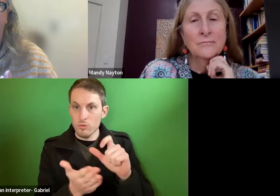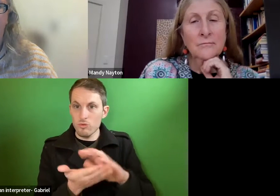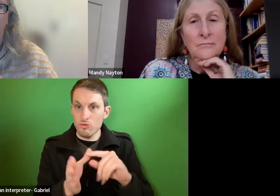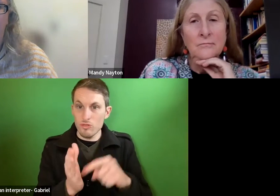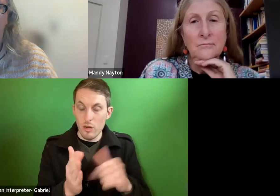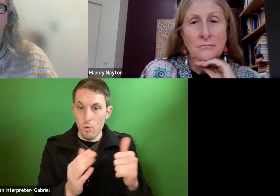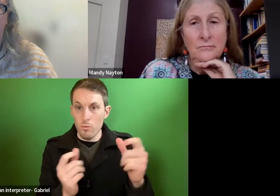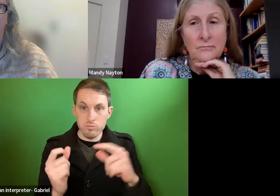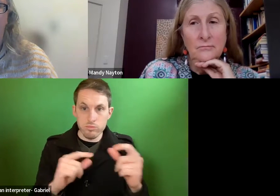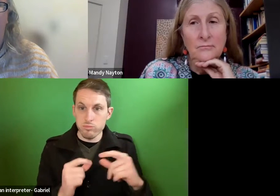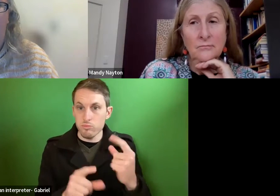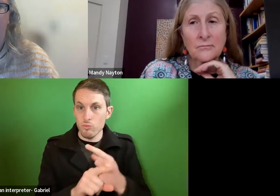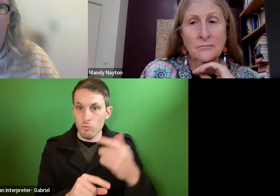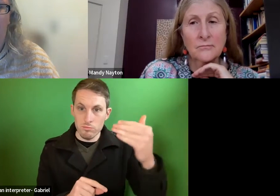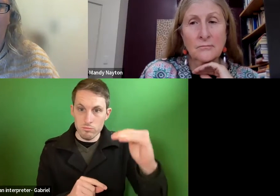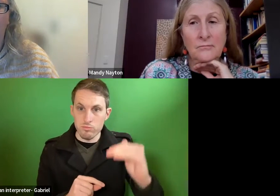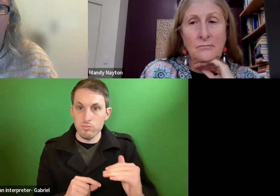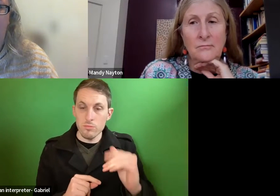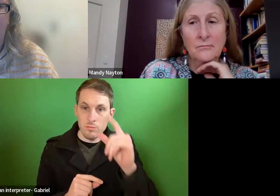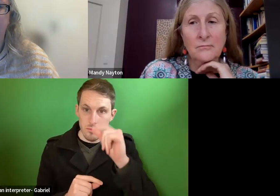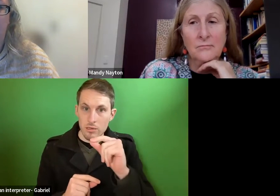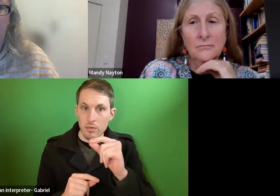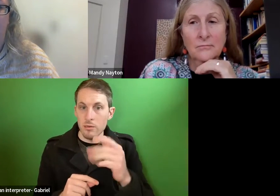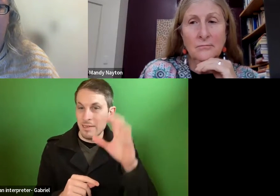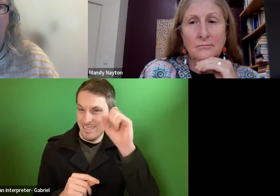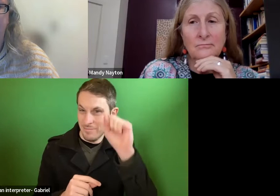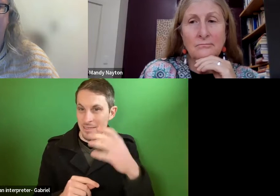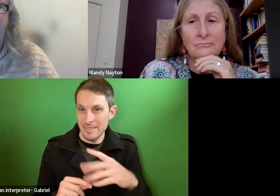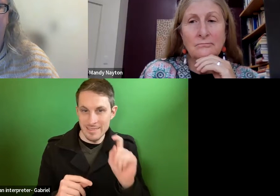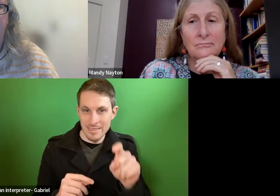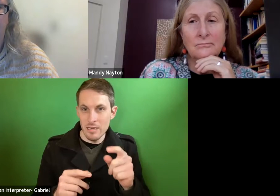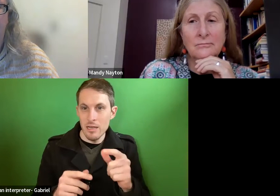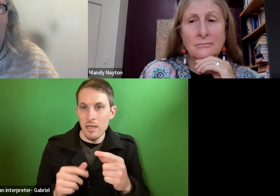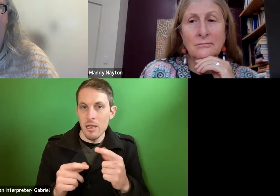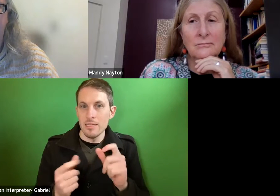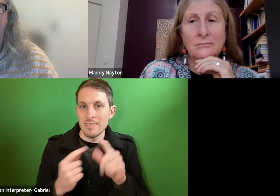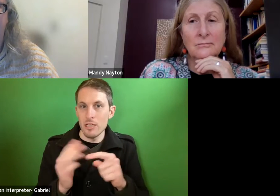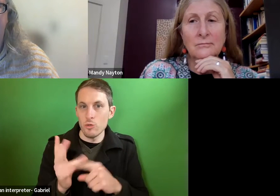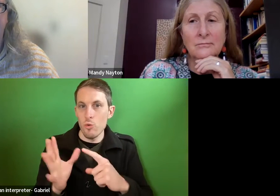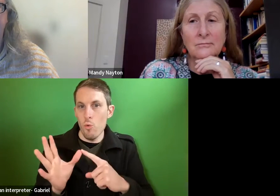to choose the all button so that everybody can see, all panellists and attendance.